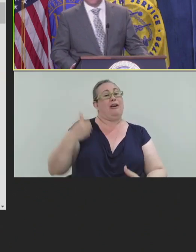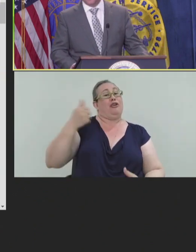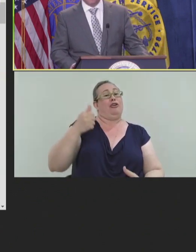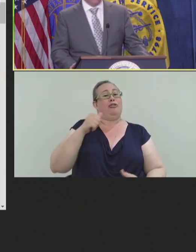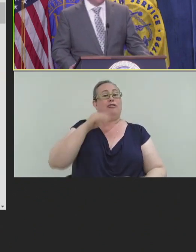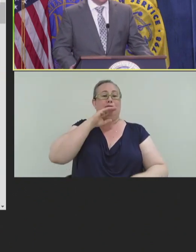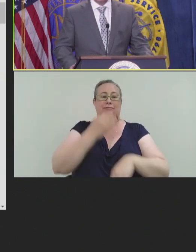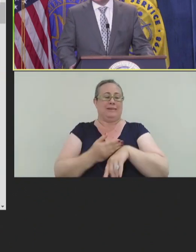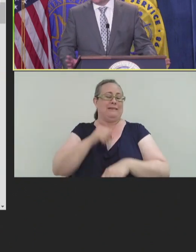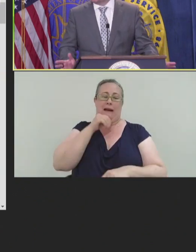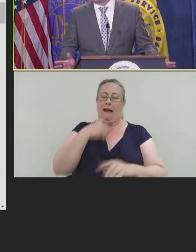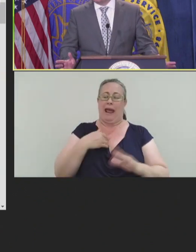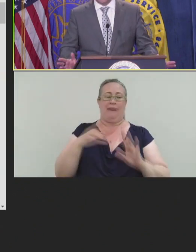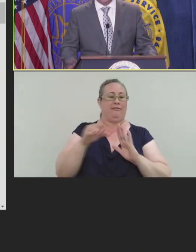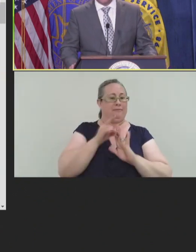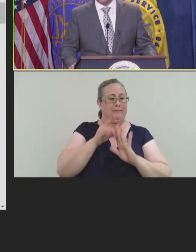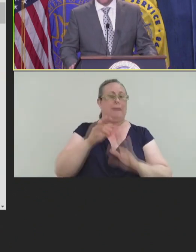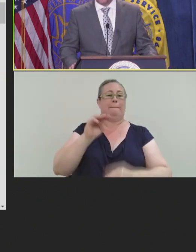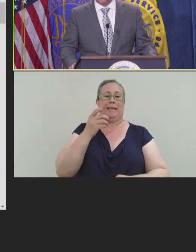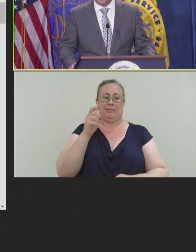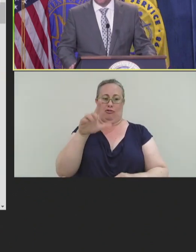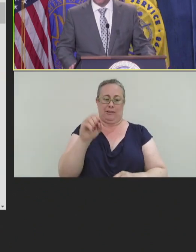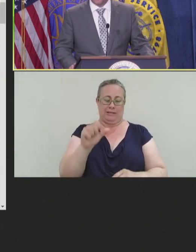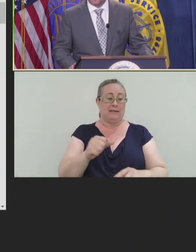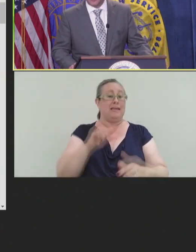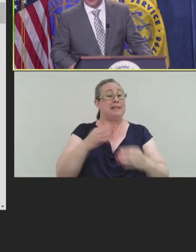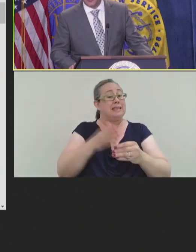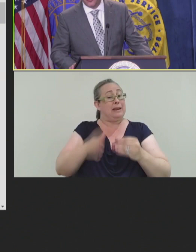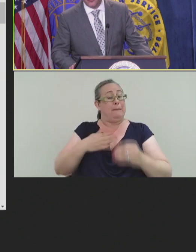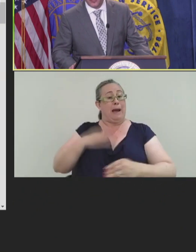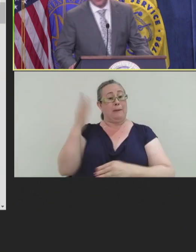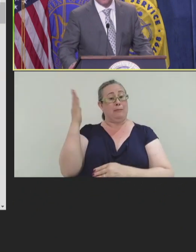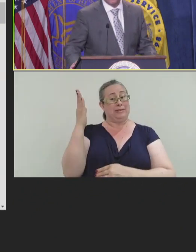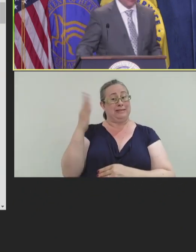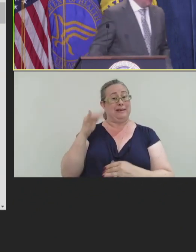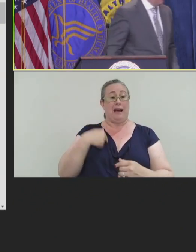good. That's the end of my presentation. So, I'll take any questions. Thank you.